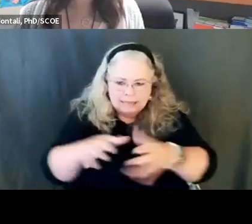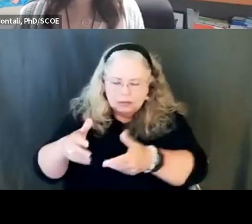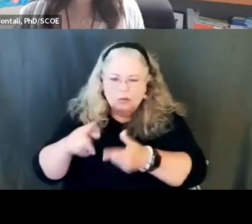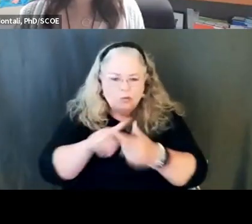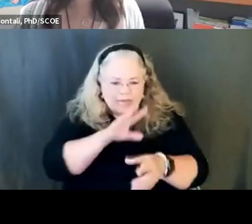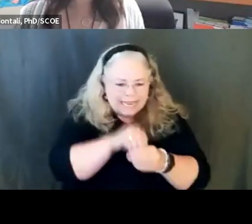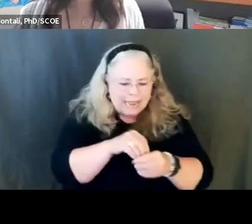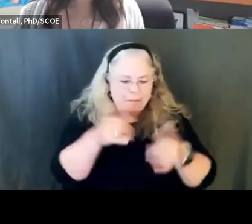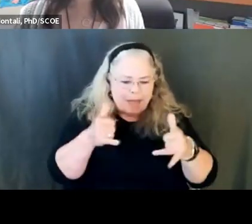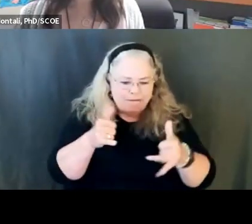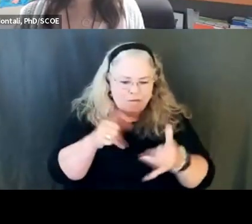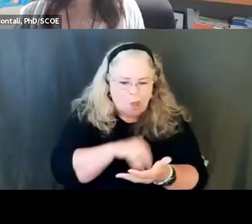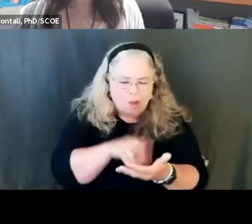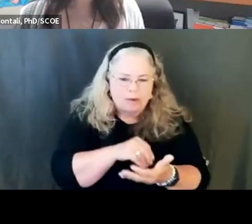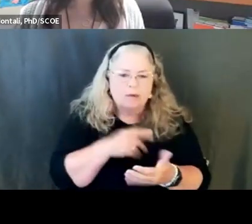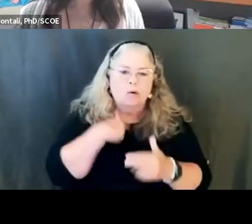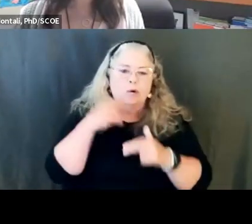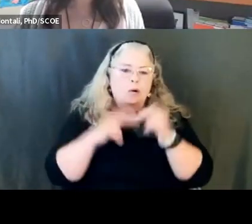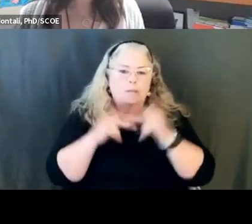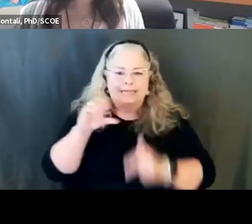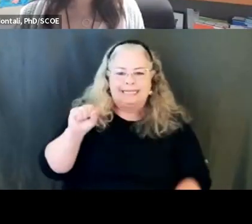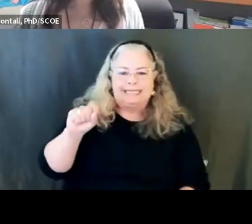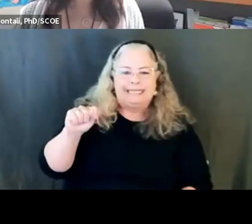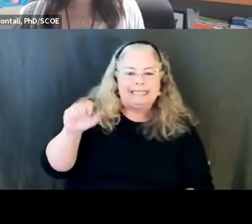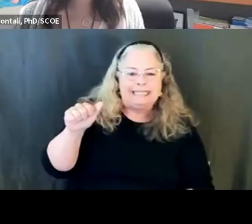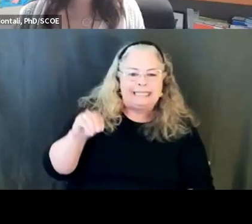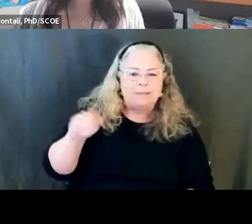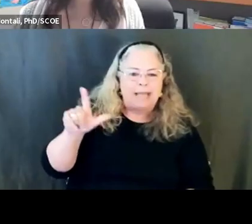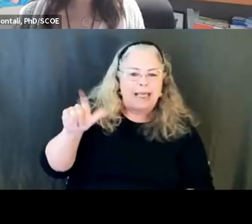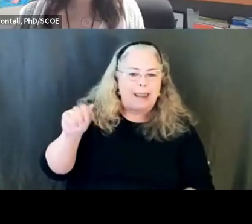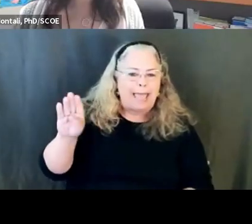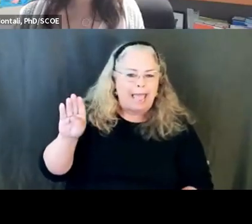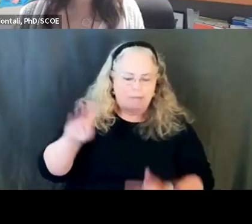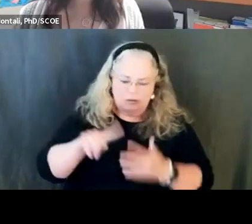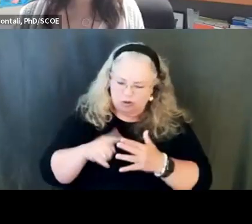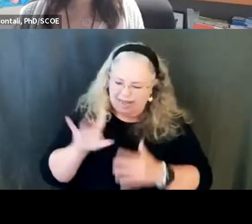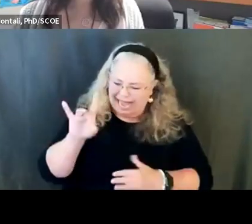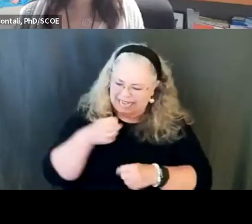playful learning. And so we built these STEAM labs started on about eight years ago finished um about